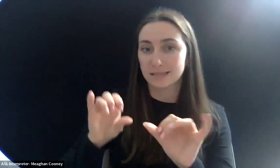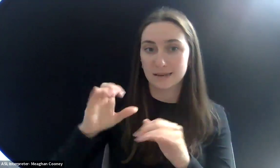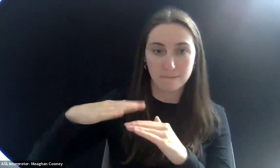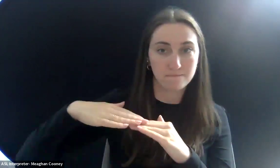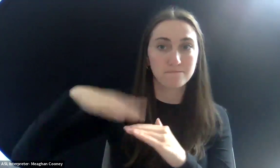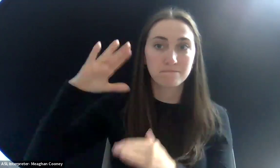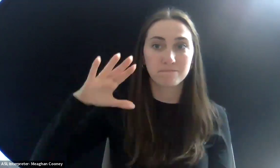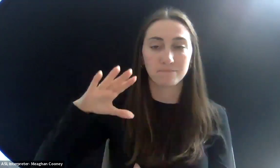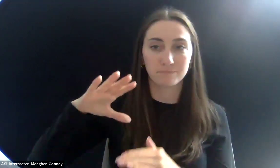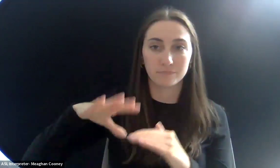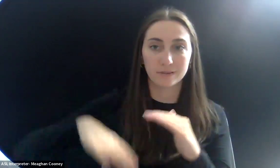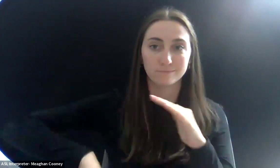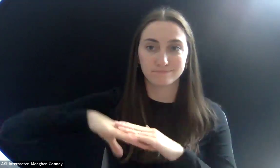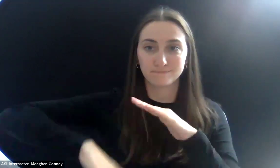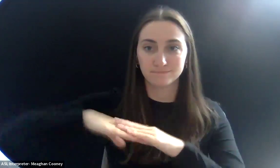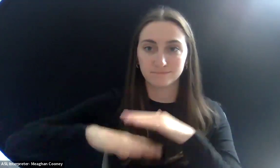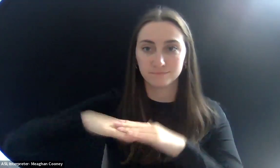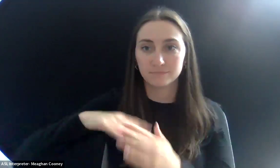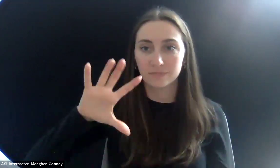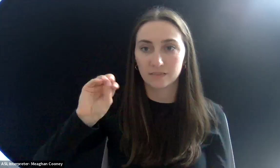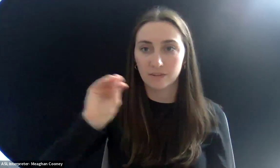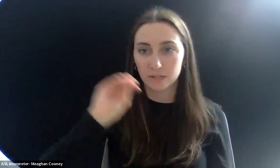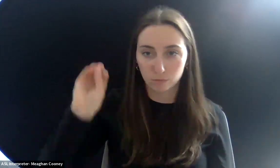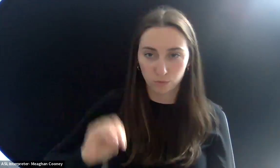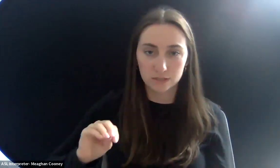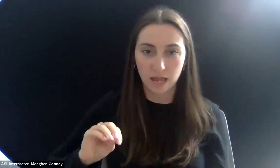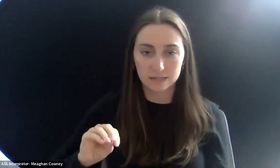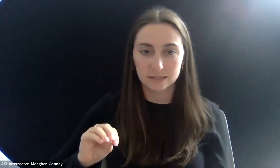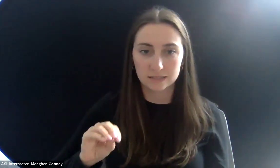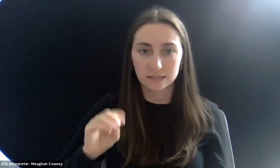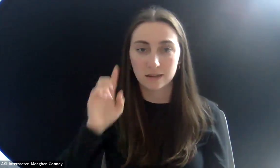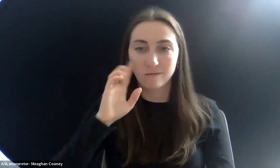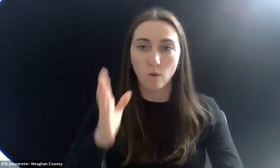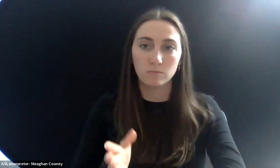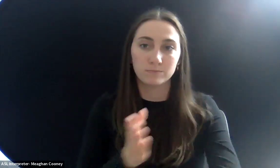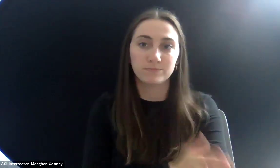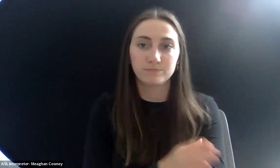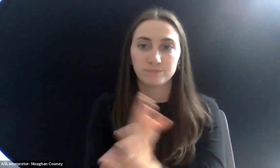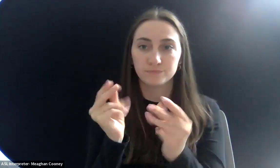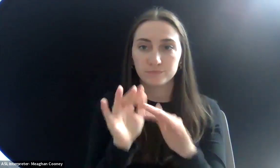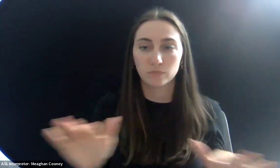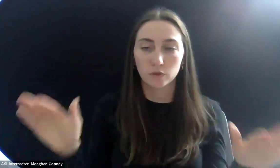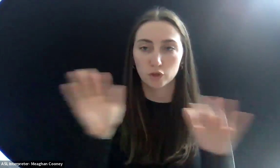with a maximum use of 50% of the above grid vertical surface area. Next slide.